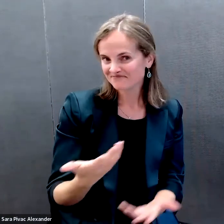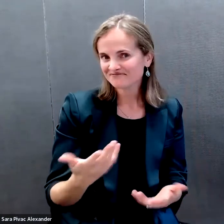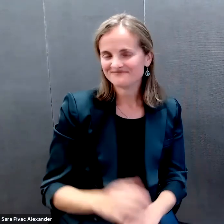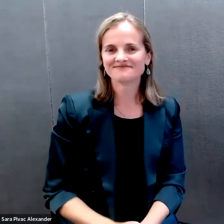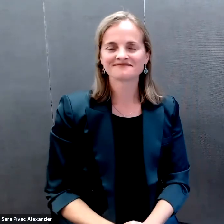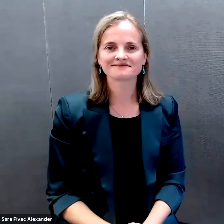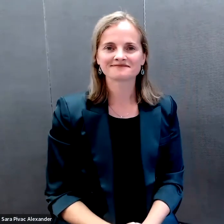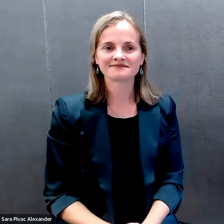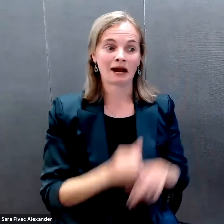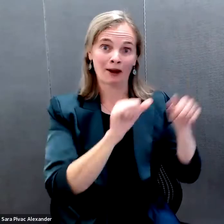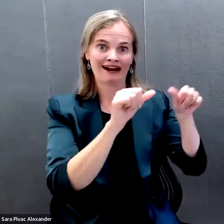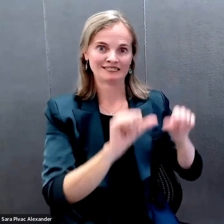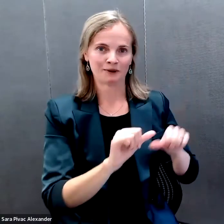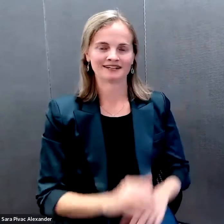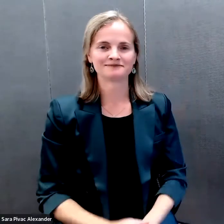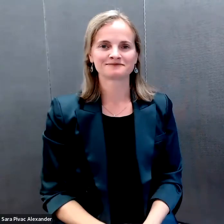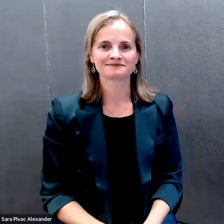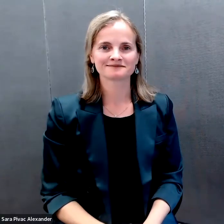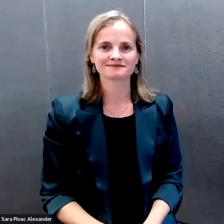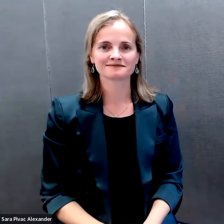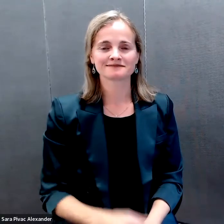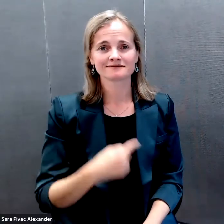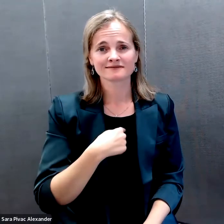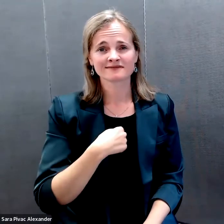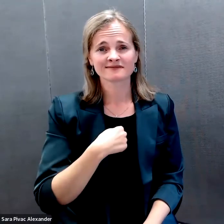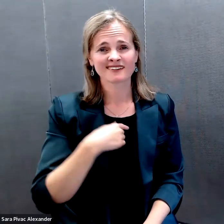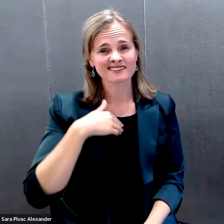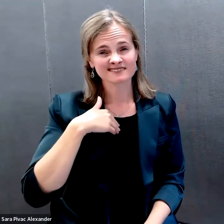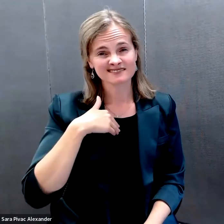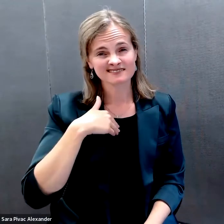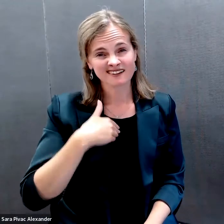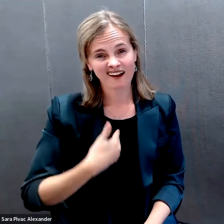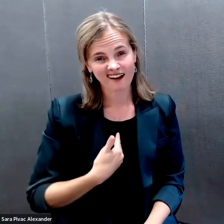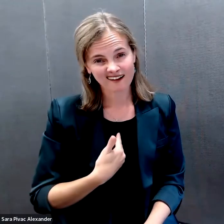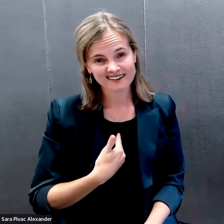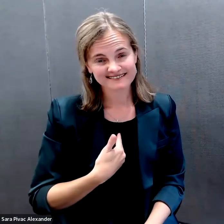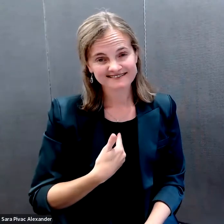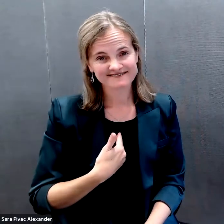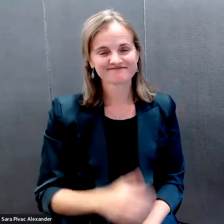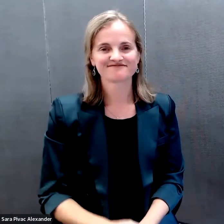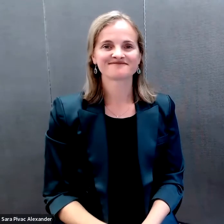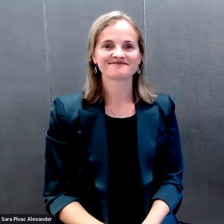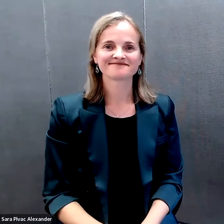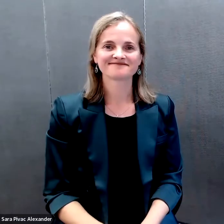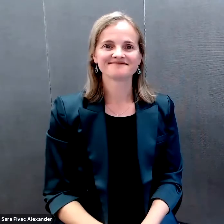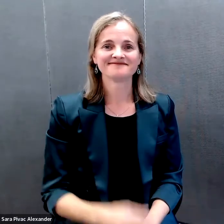it's easy the next one tired I'm tired